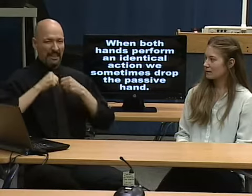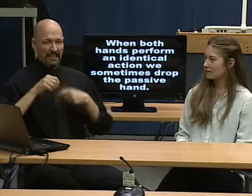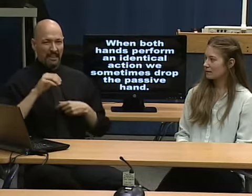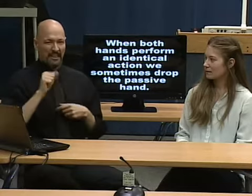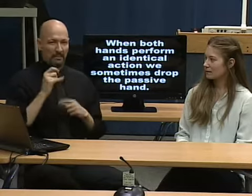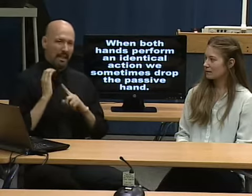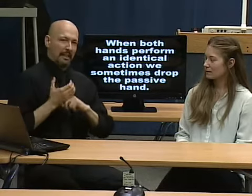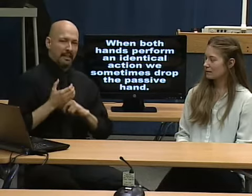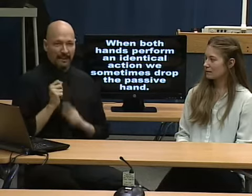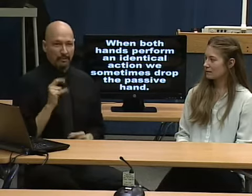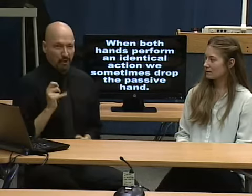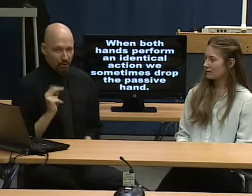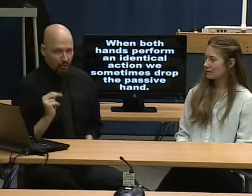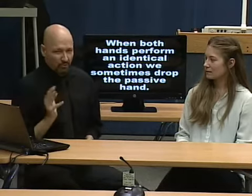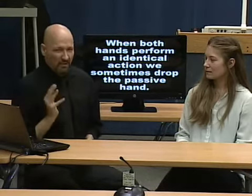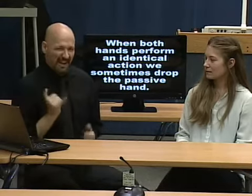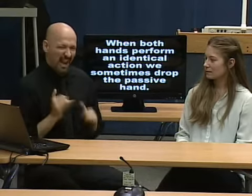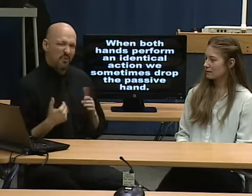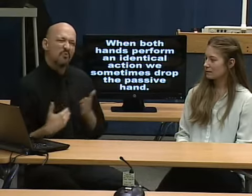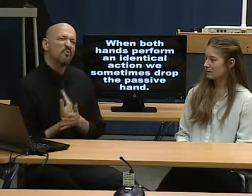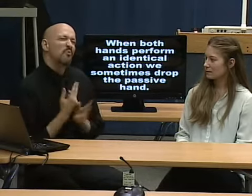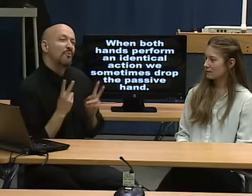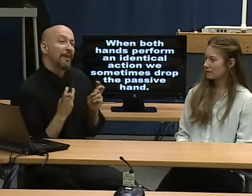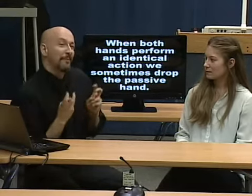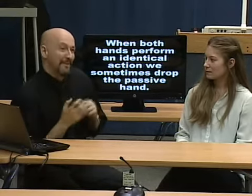A-S-S-I-M-I-L-A-T-I-O-N. Assimilation. Now we're on a new topic.